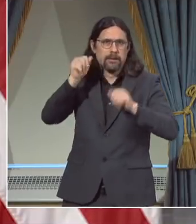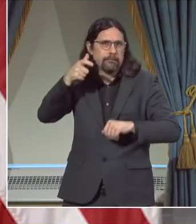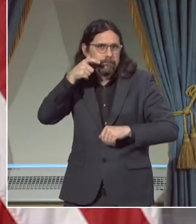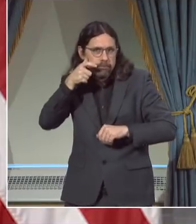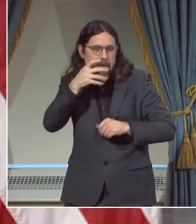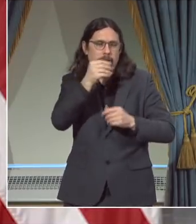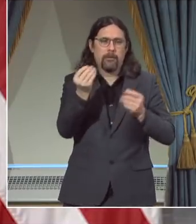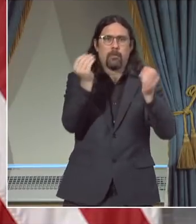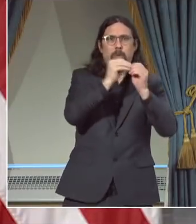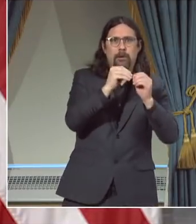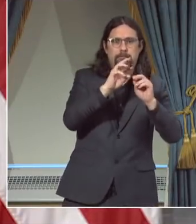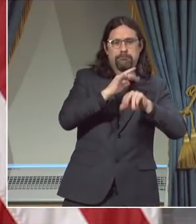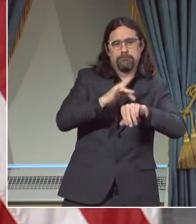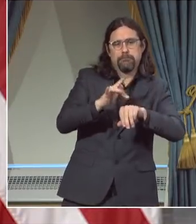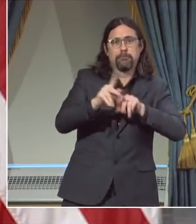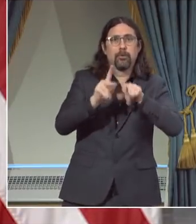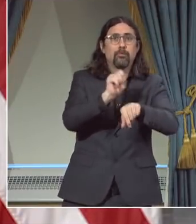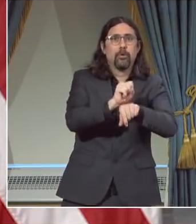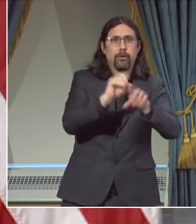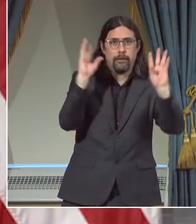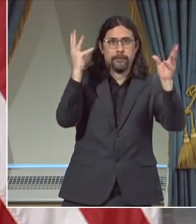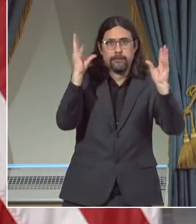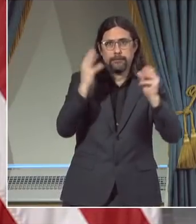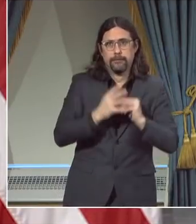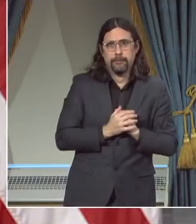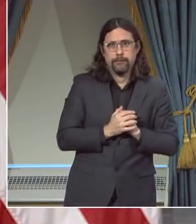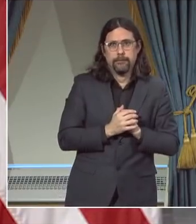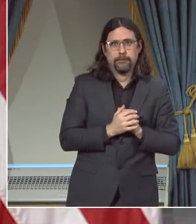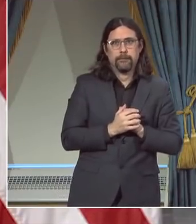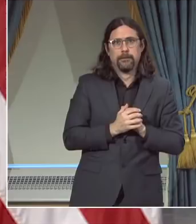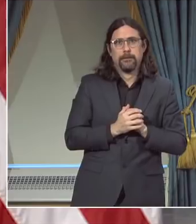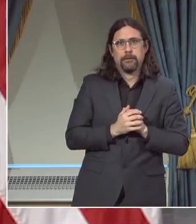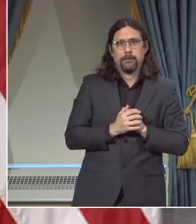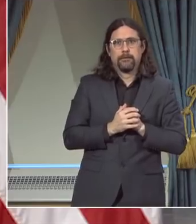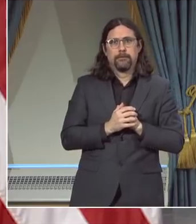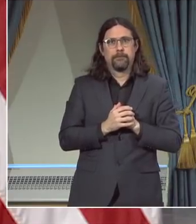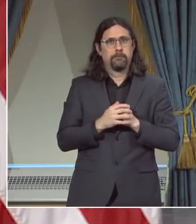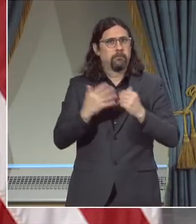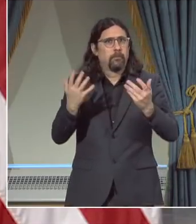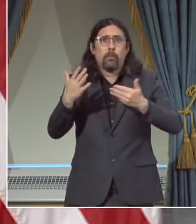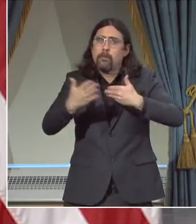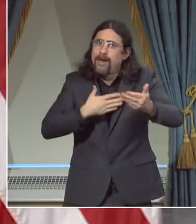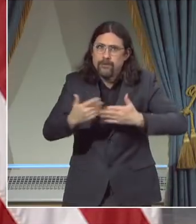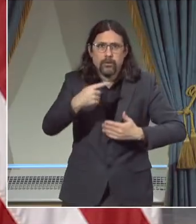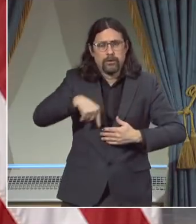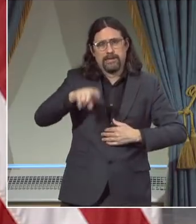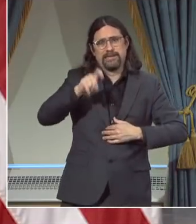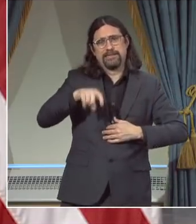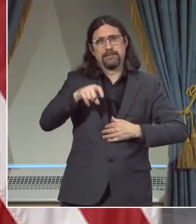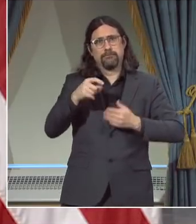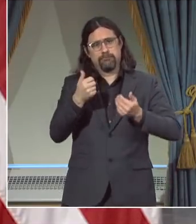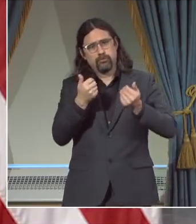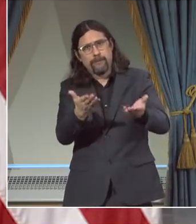SHIFT PERSONNEL ON TO THE WORK OF EMS, COME UP WITH MO REAMBULANCE SIFHTS, DADITION AL